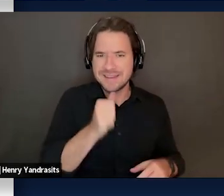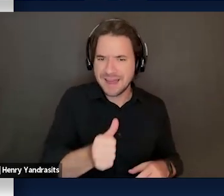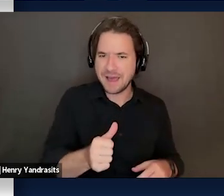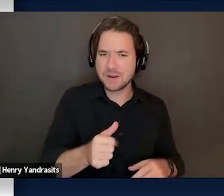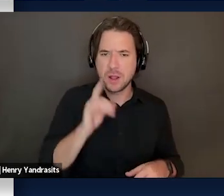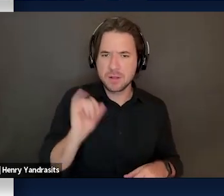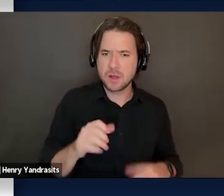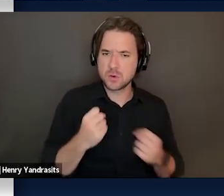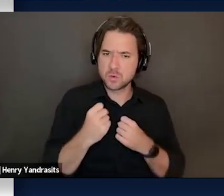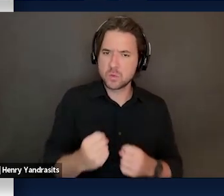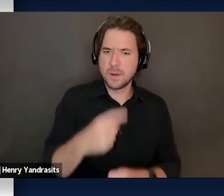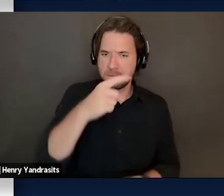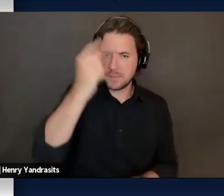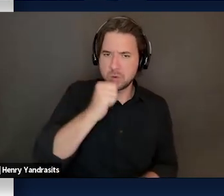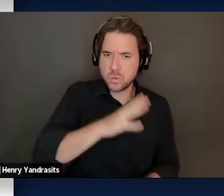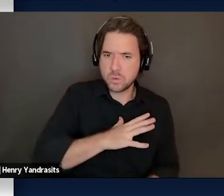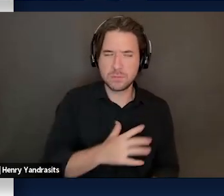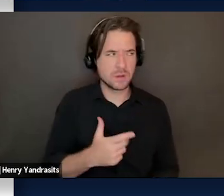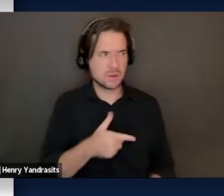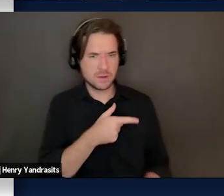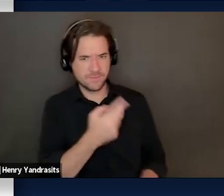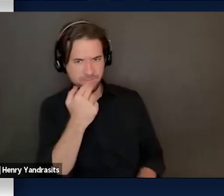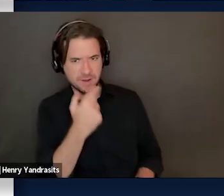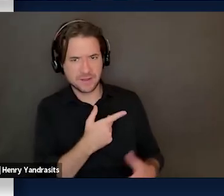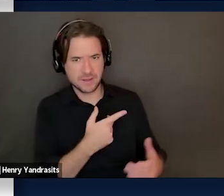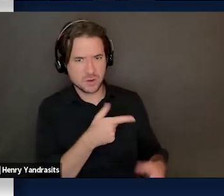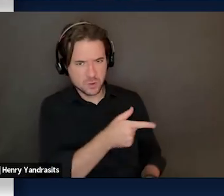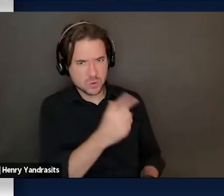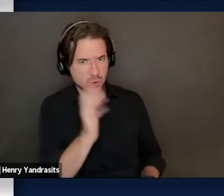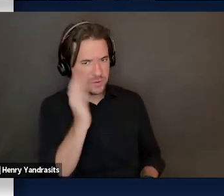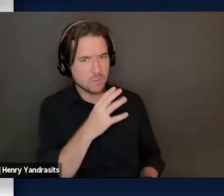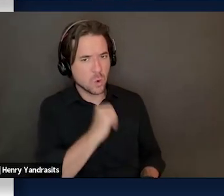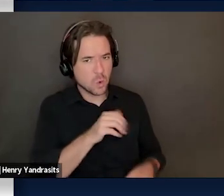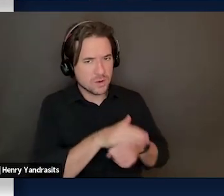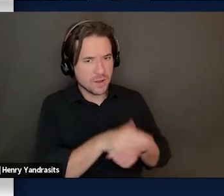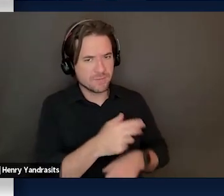you're not old enough to be handicapped. And I'm like, I didn't know I had an age limit.